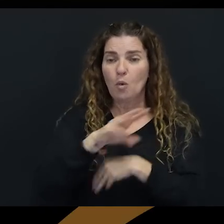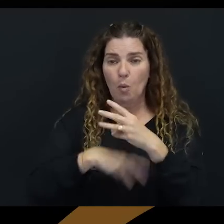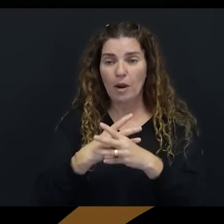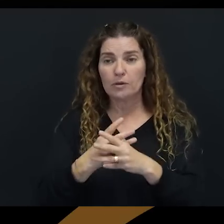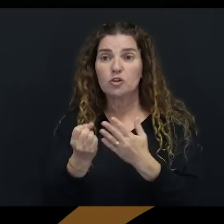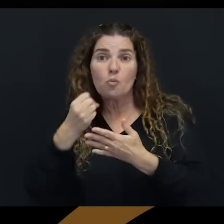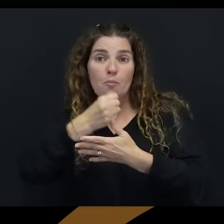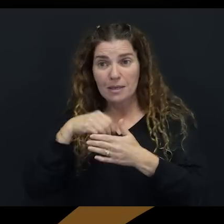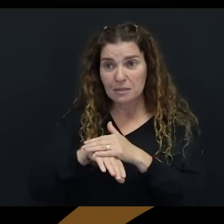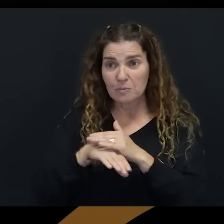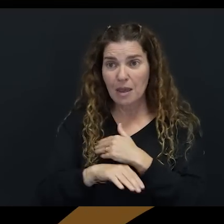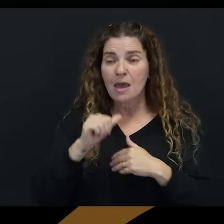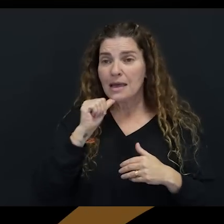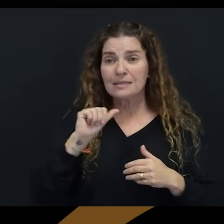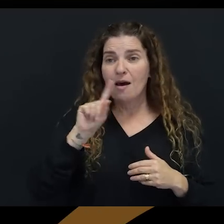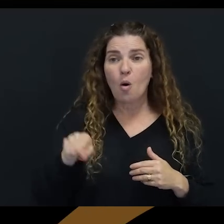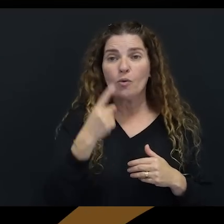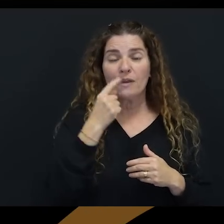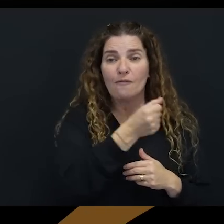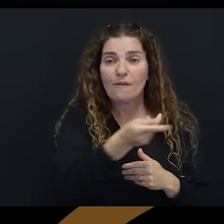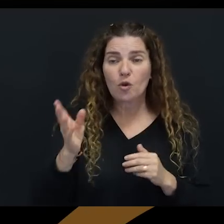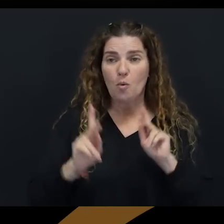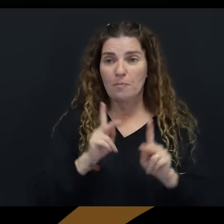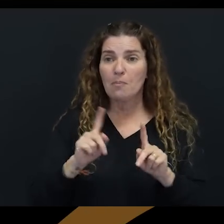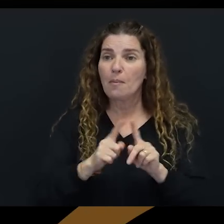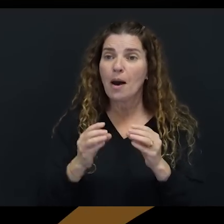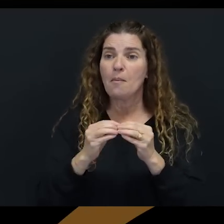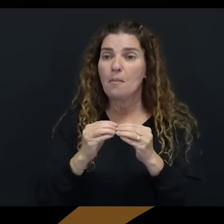we're not just opening doors for some, we're creating a more versatile,